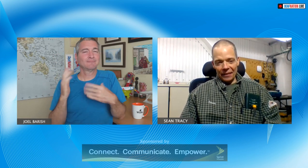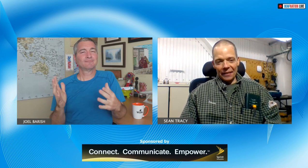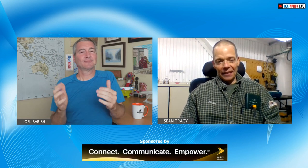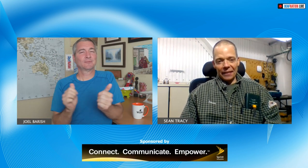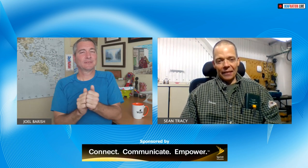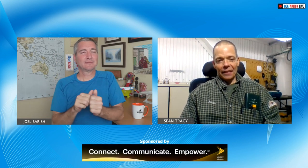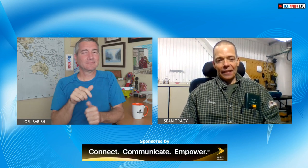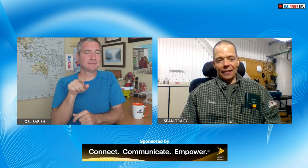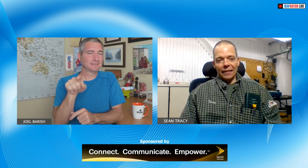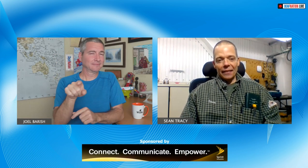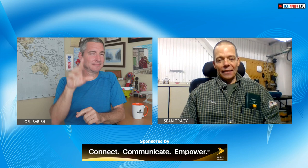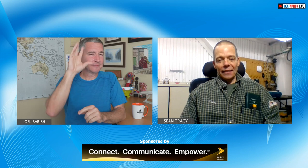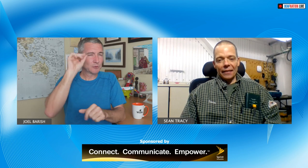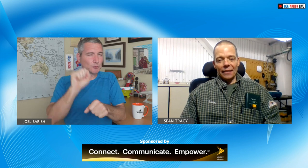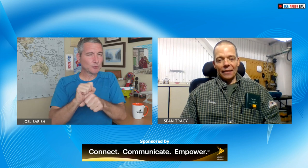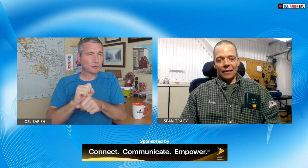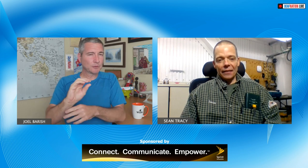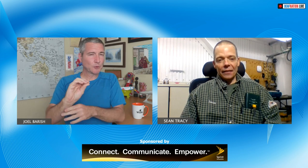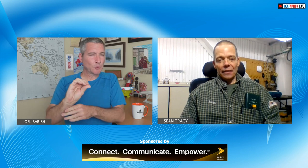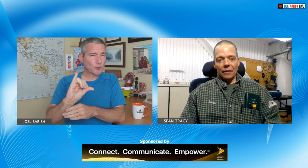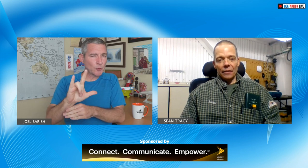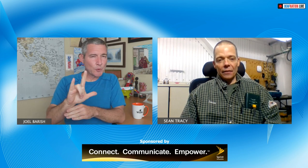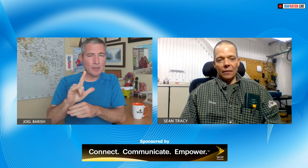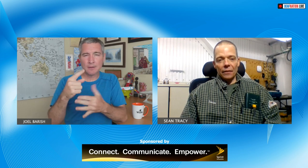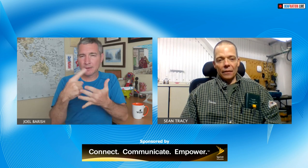I am here with someone who will teach us more about oil